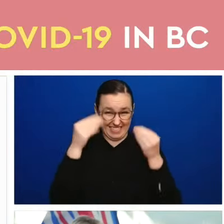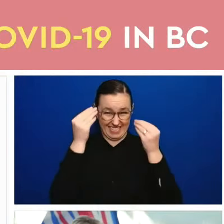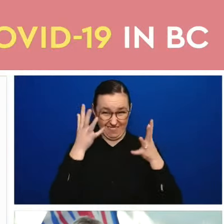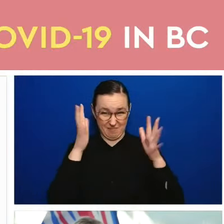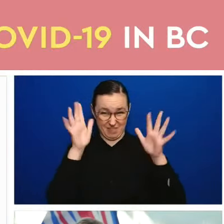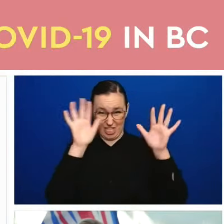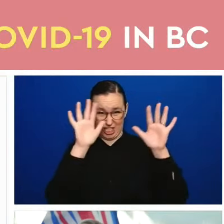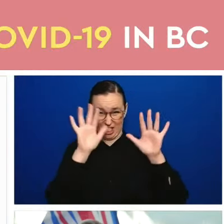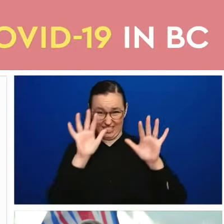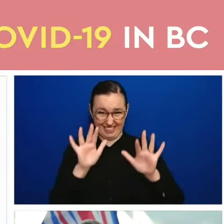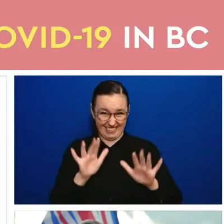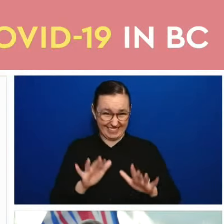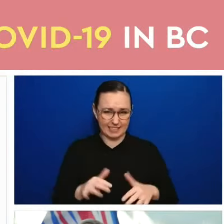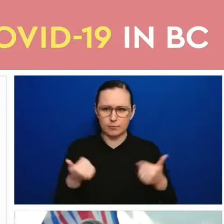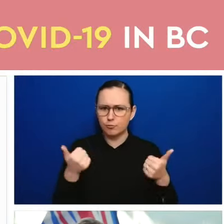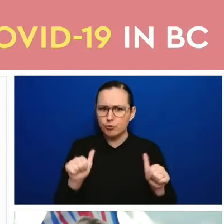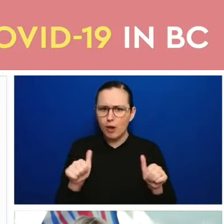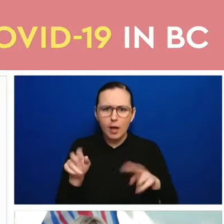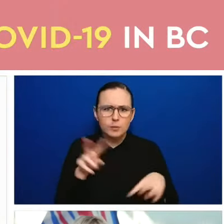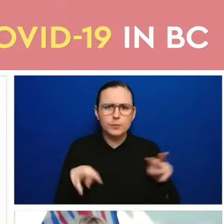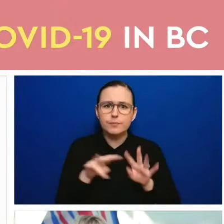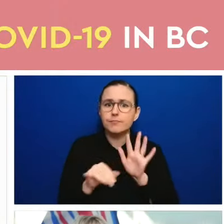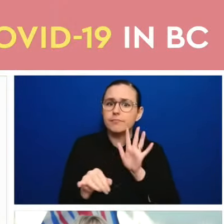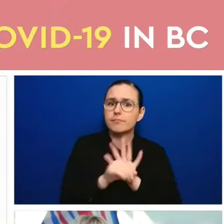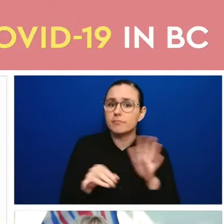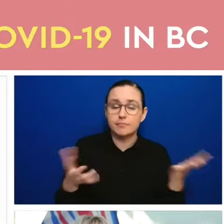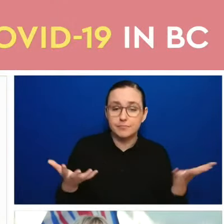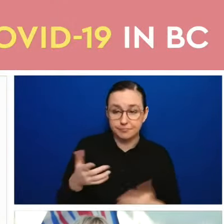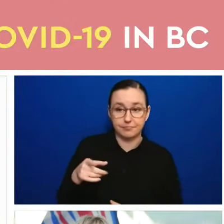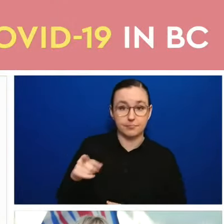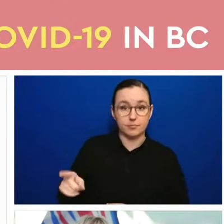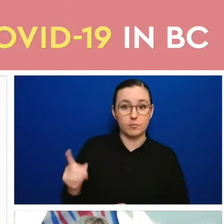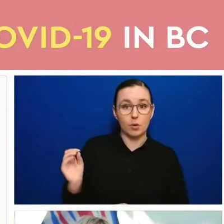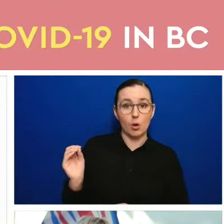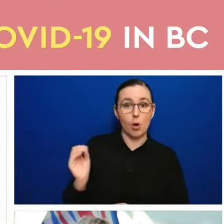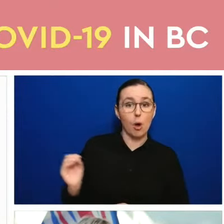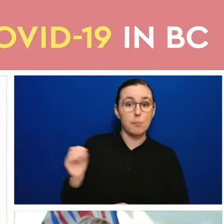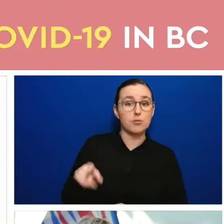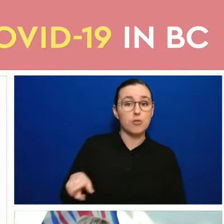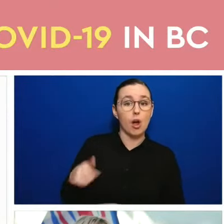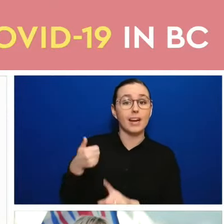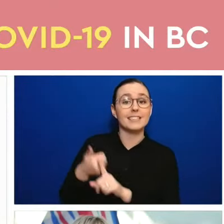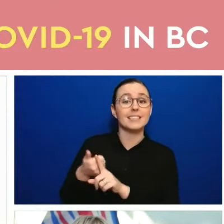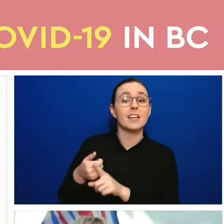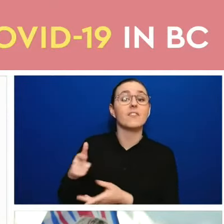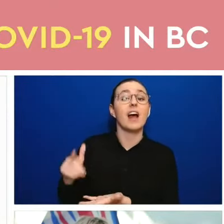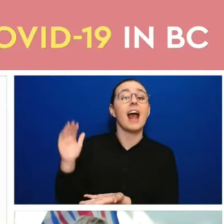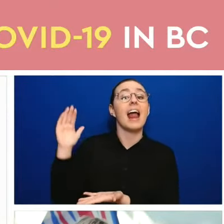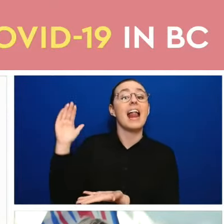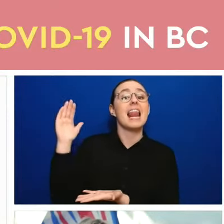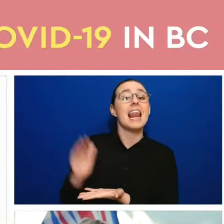And finally, just trying to put